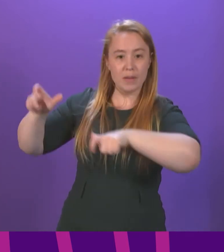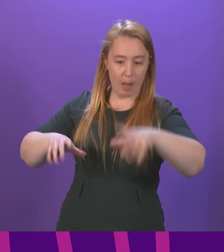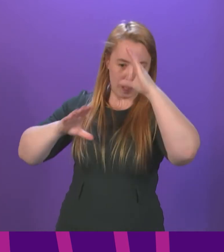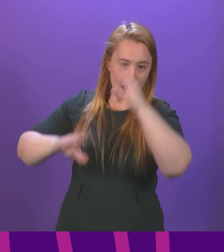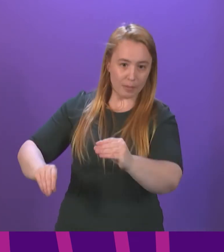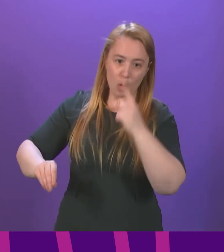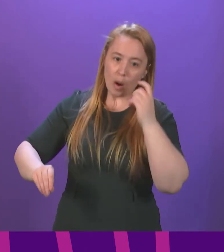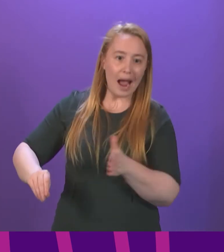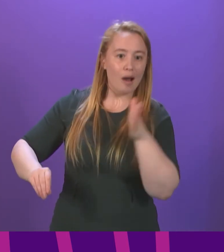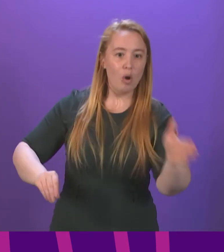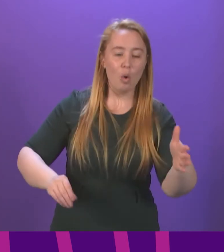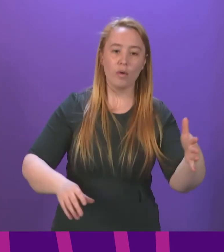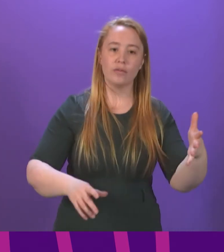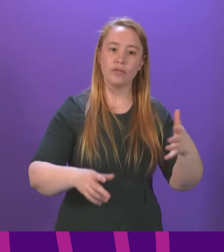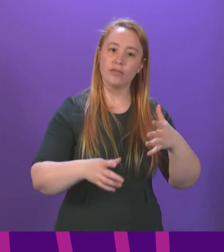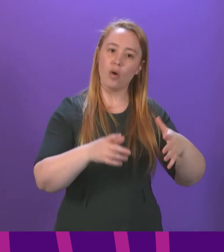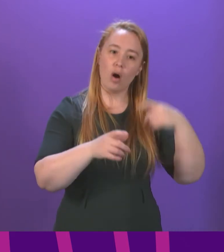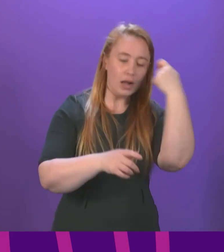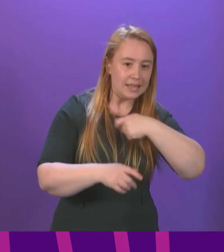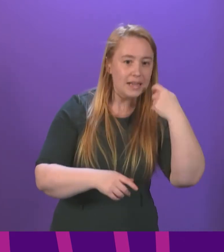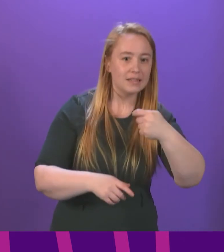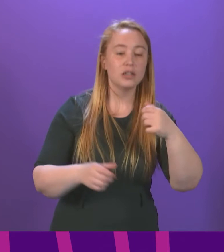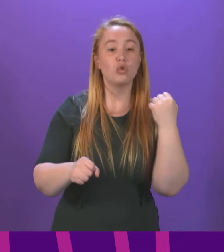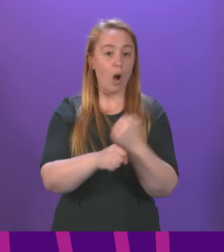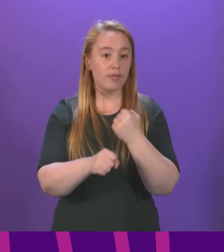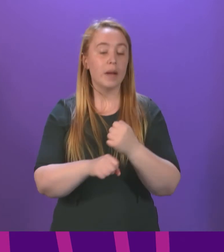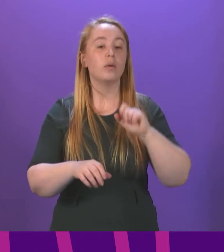and the Government is doing what it can to advertise community testing and to encourage